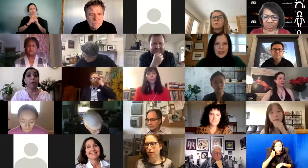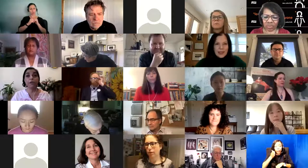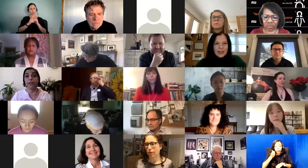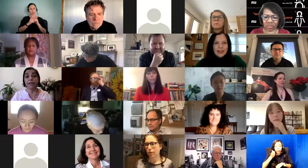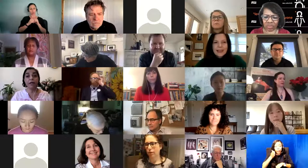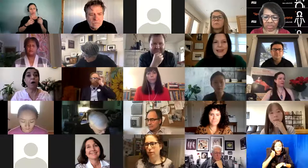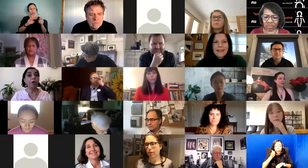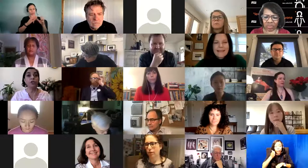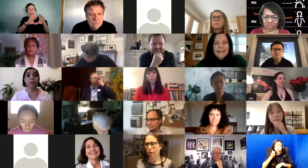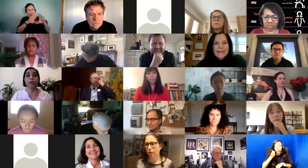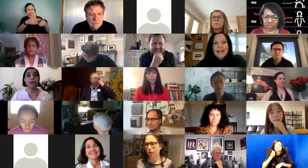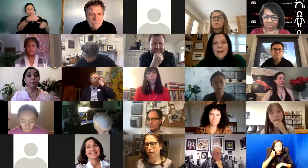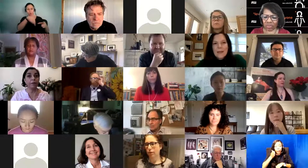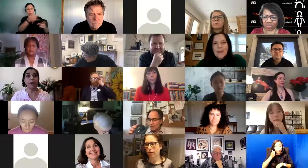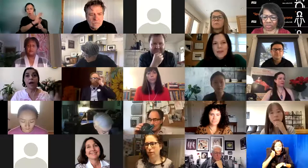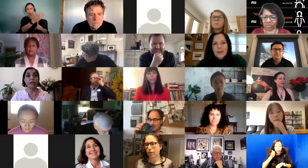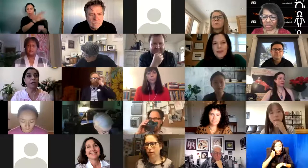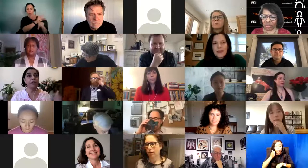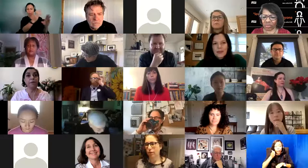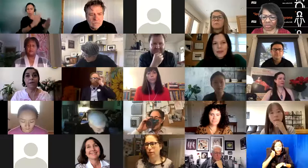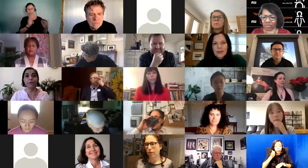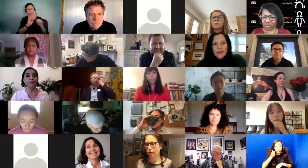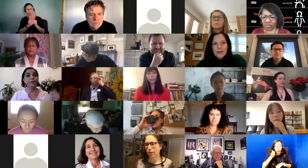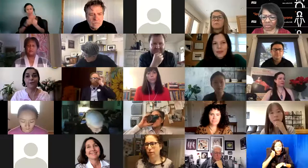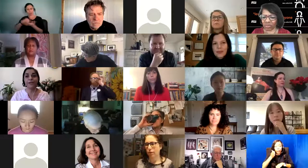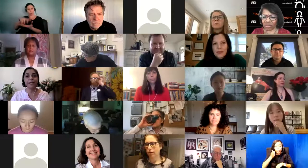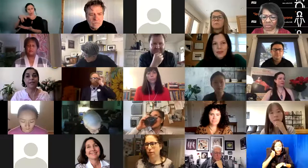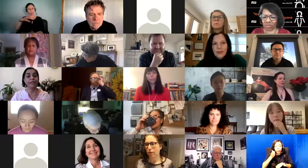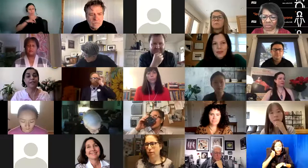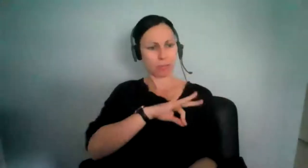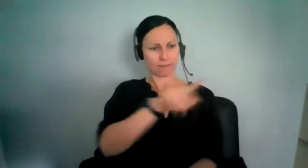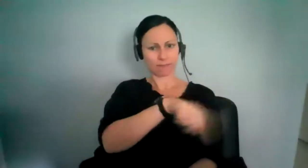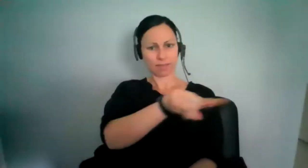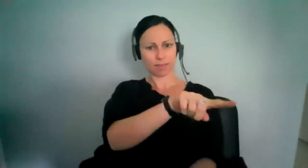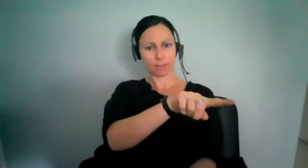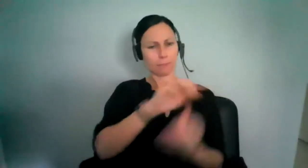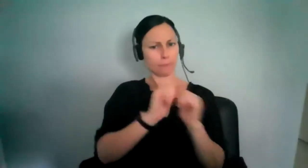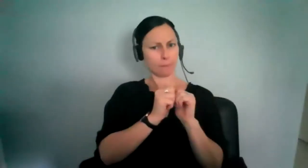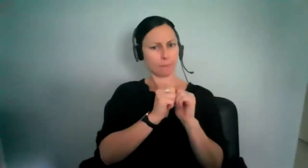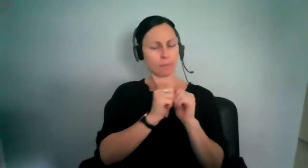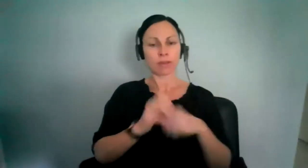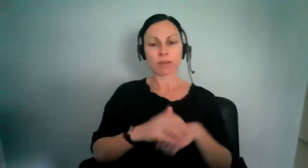this ecology independent artists, independent producer, presenter. how we can redistribute